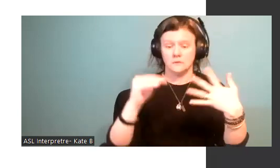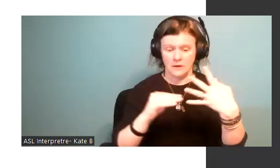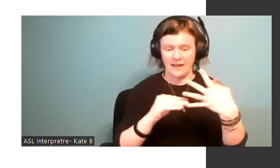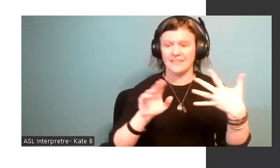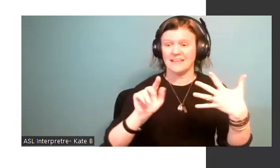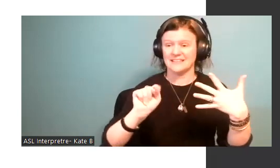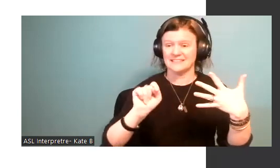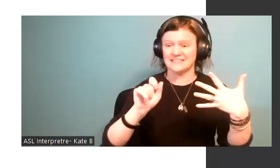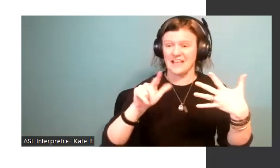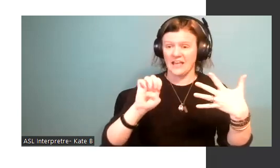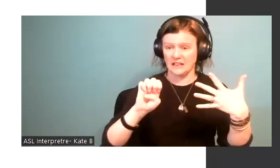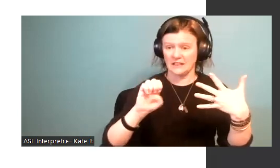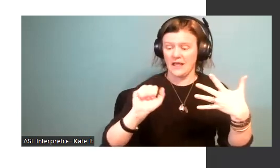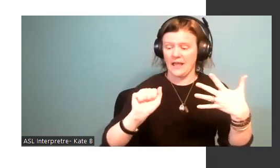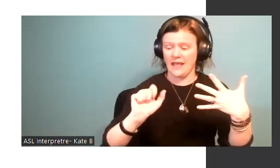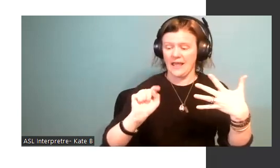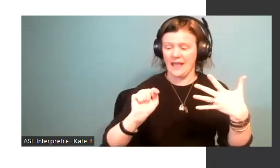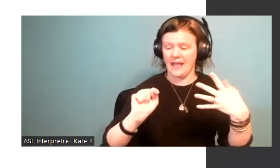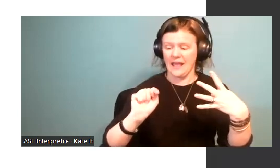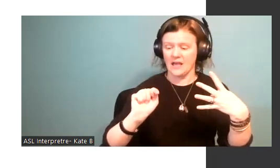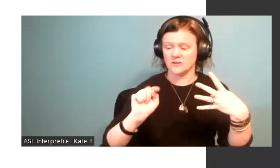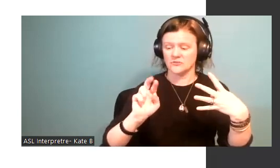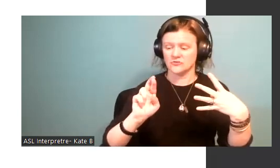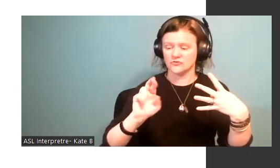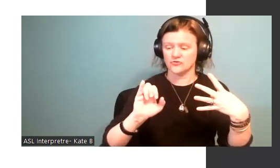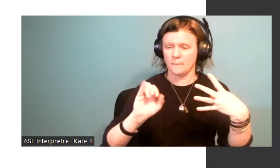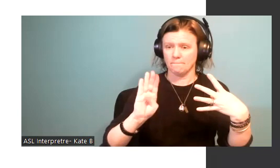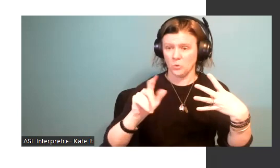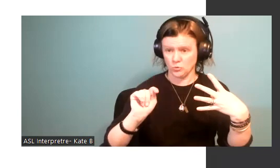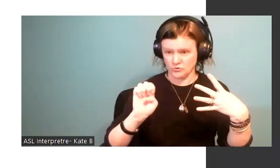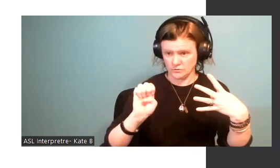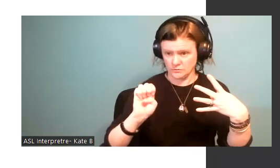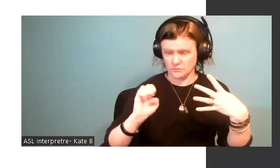there, it will read ARIA label then it goes to